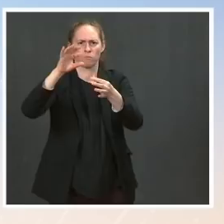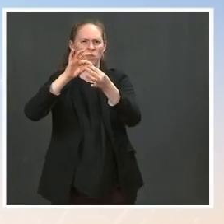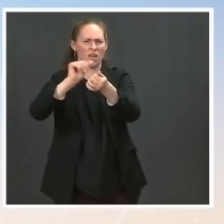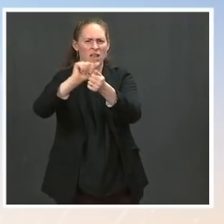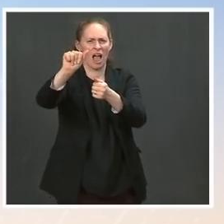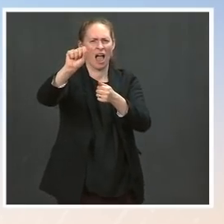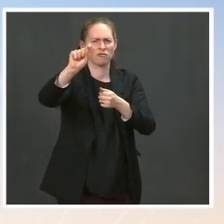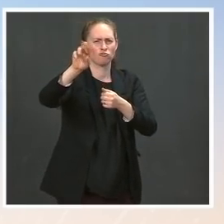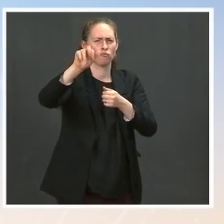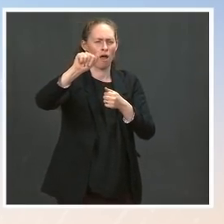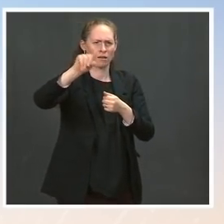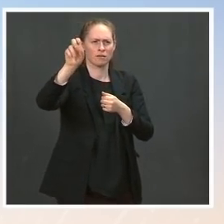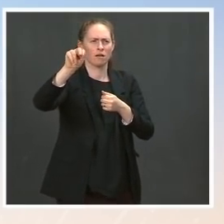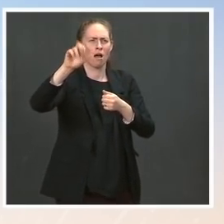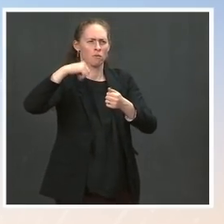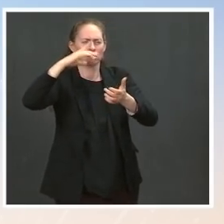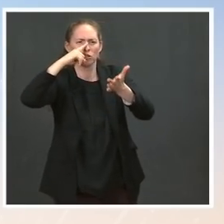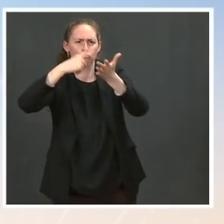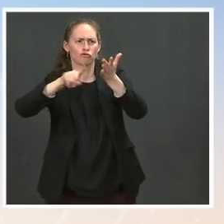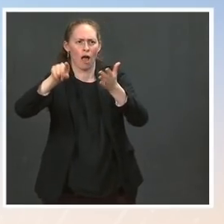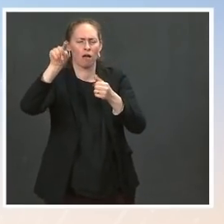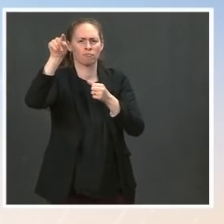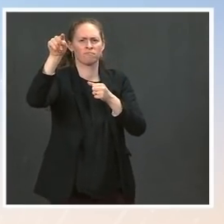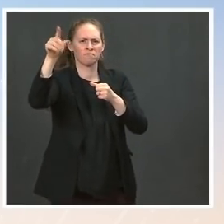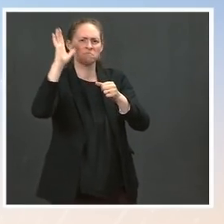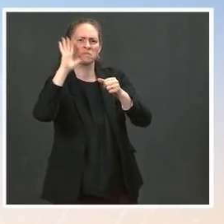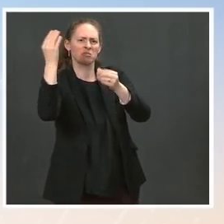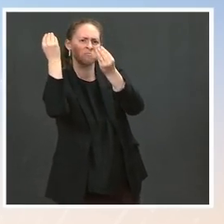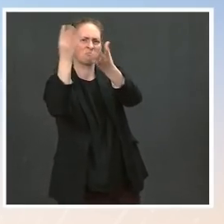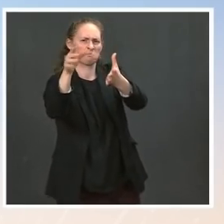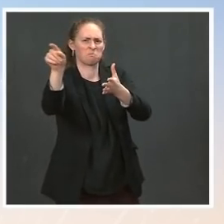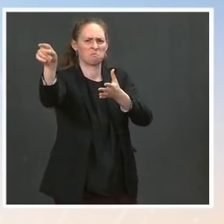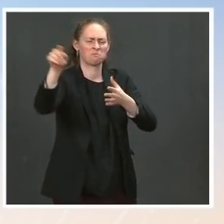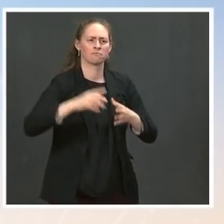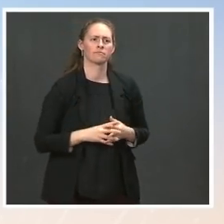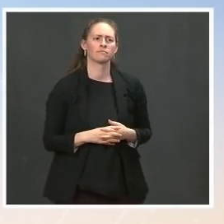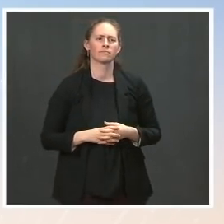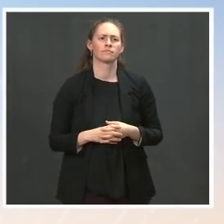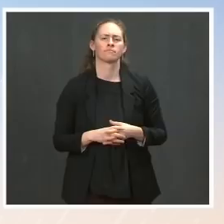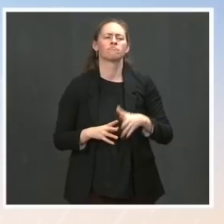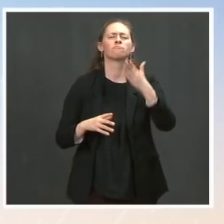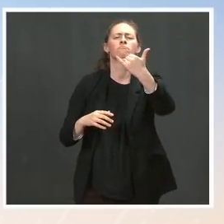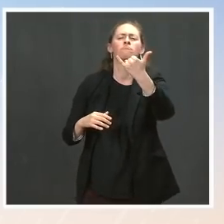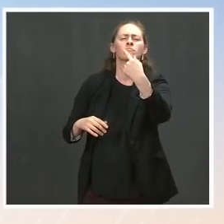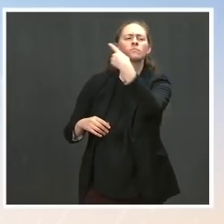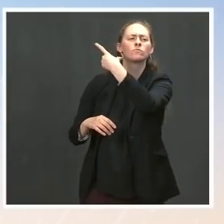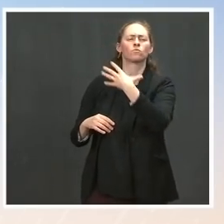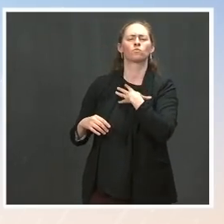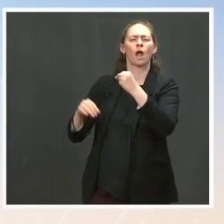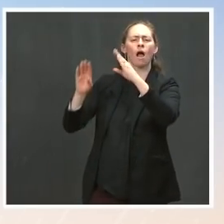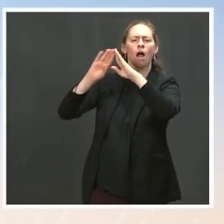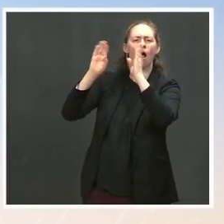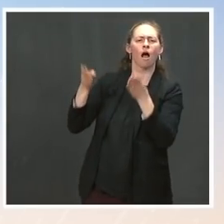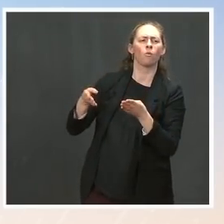The Press: Does the White House know whether any U.S.-made shots have left U.S. soil, other than those loans? In other words, shots made on U.S. soil